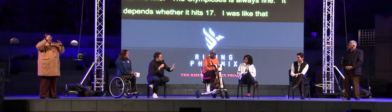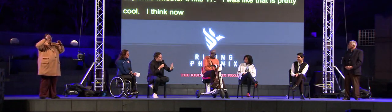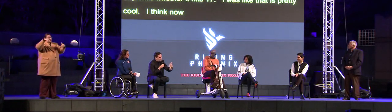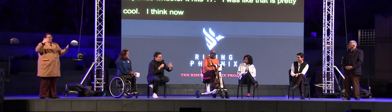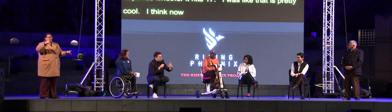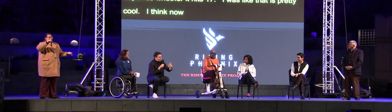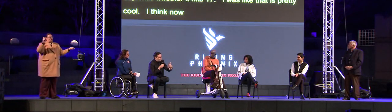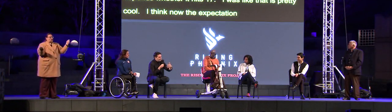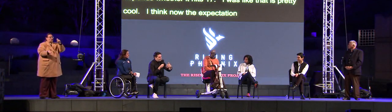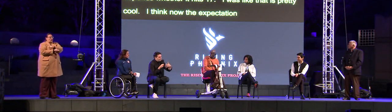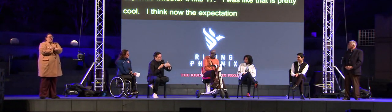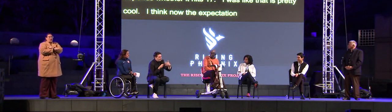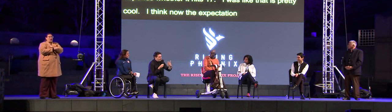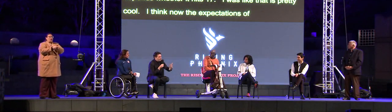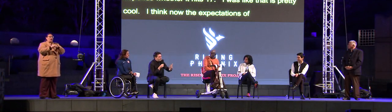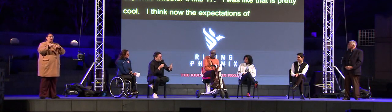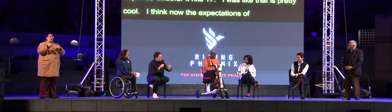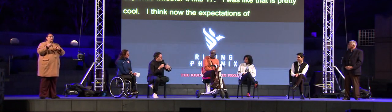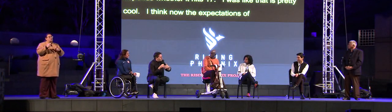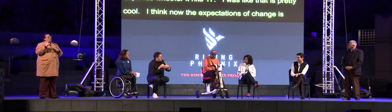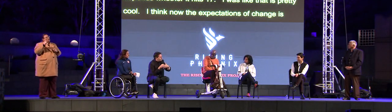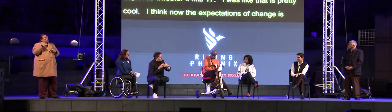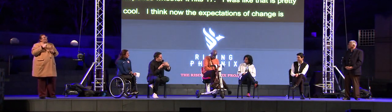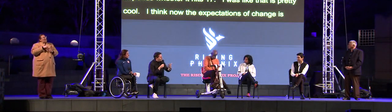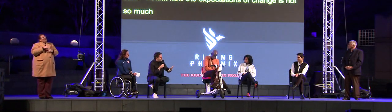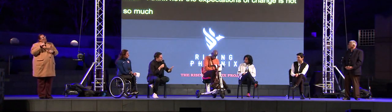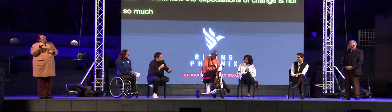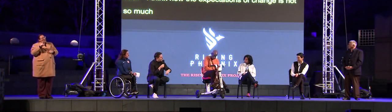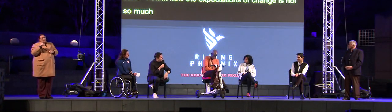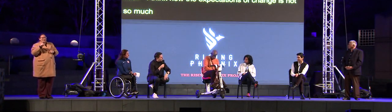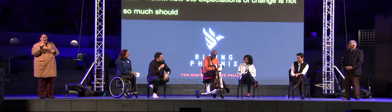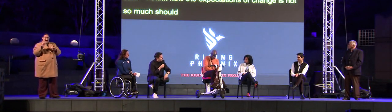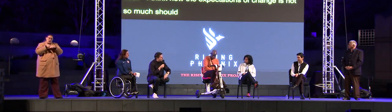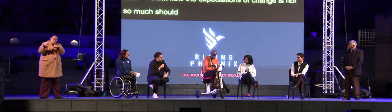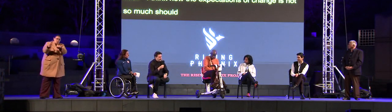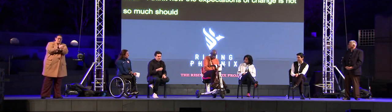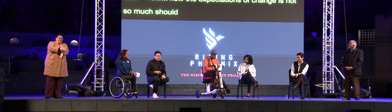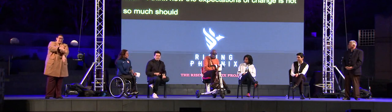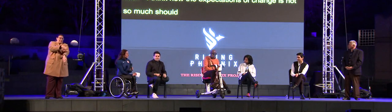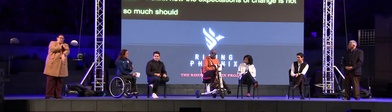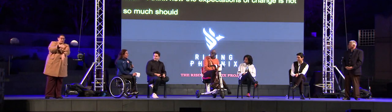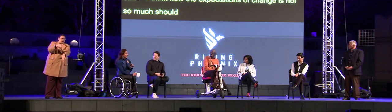It's not so much should we be part of it, but how do you harness its power? I agree.